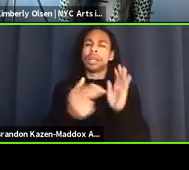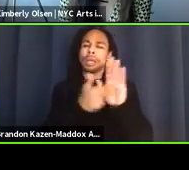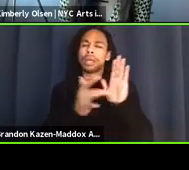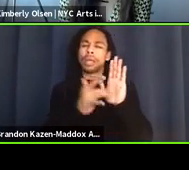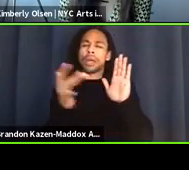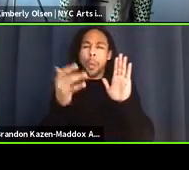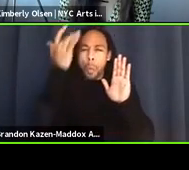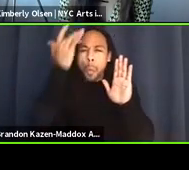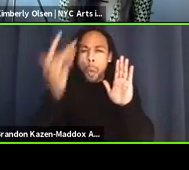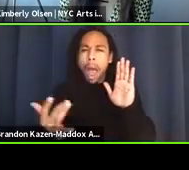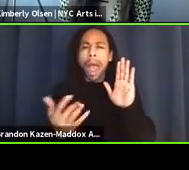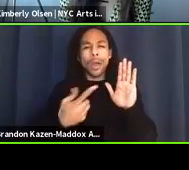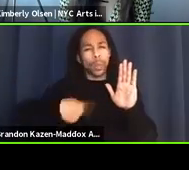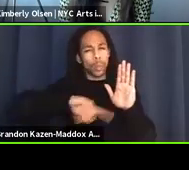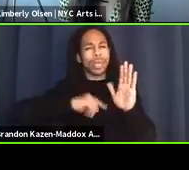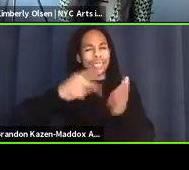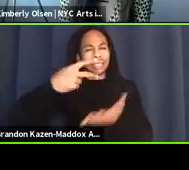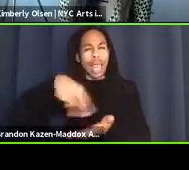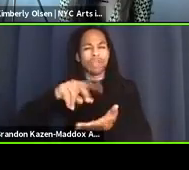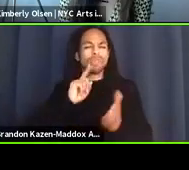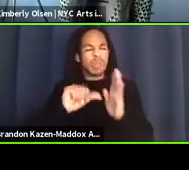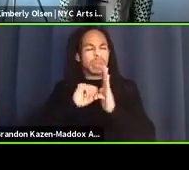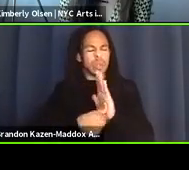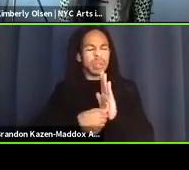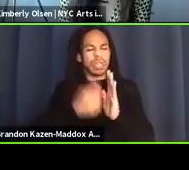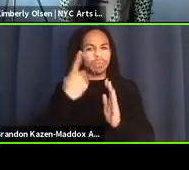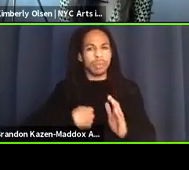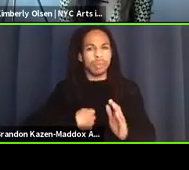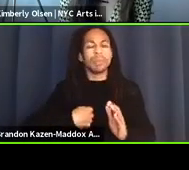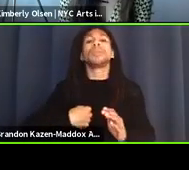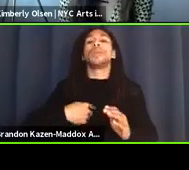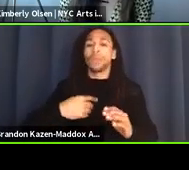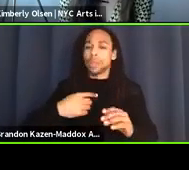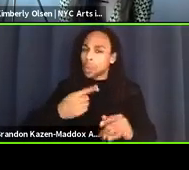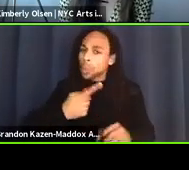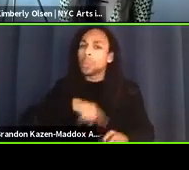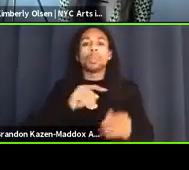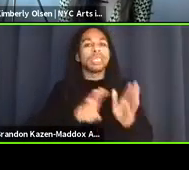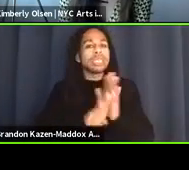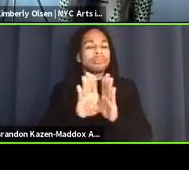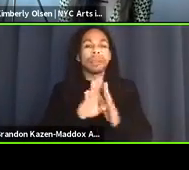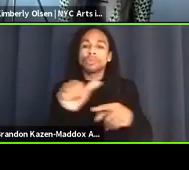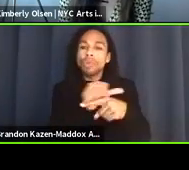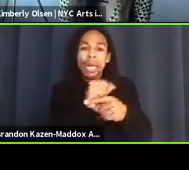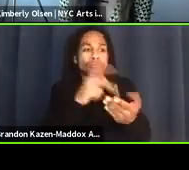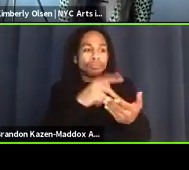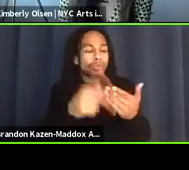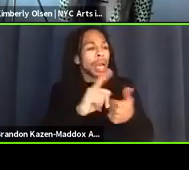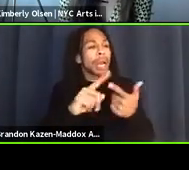Michelle Manzanales: Yeah, I would just add to that. You were kind of talking